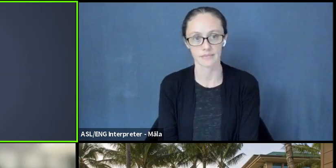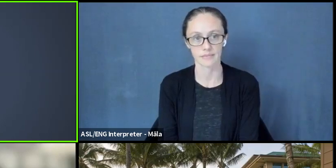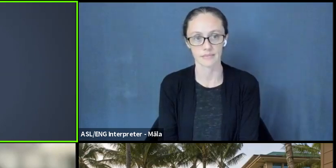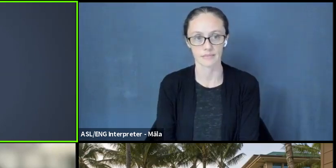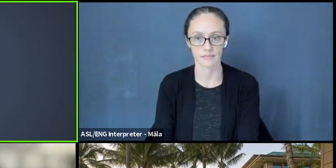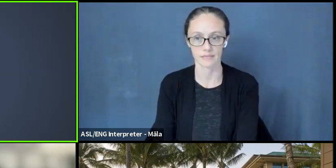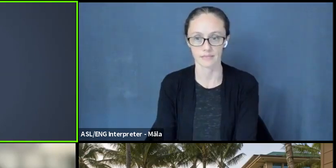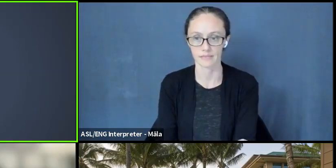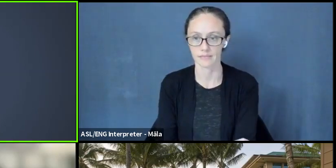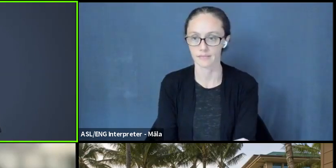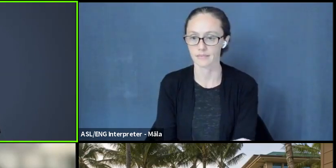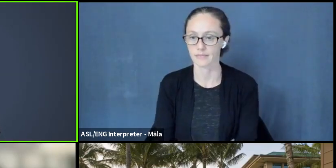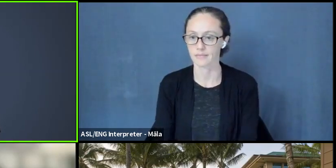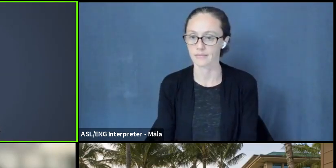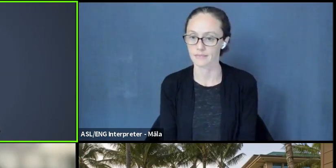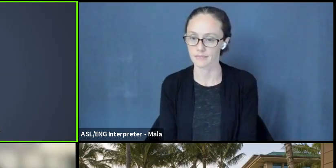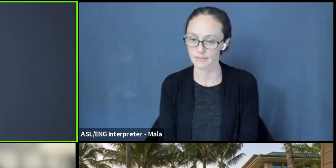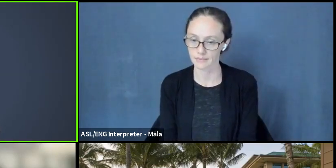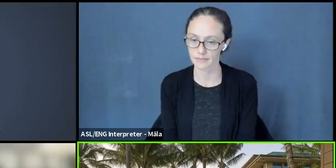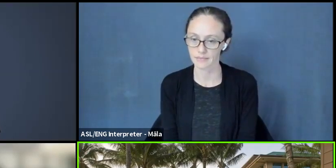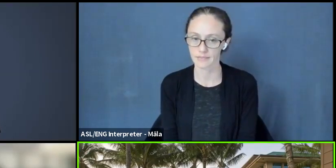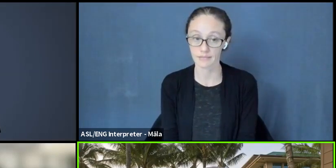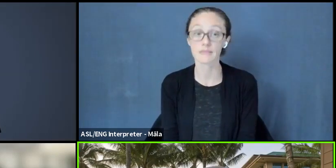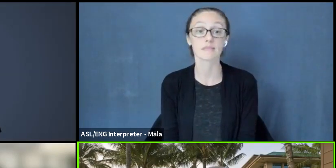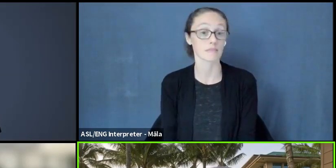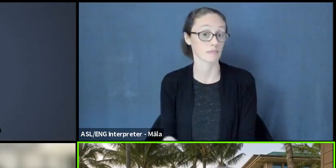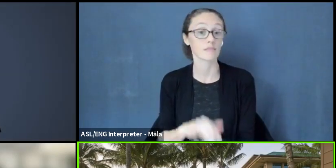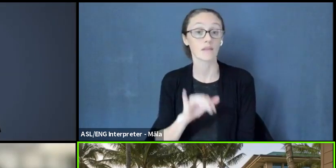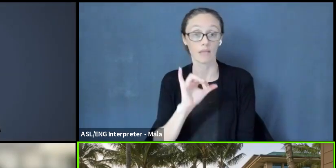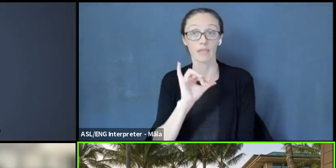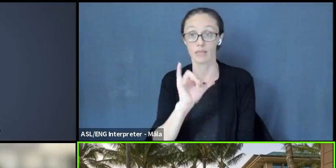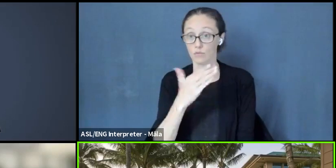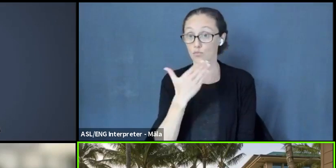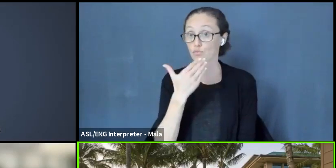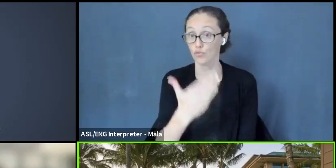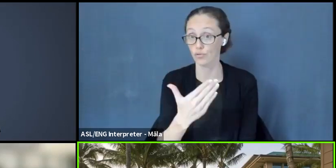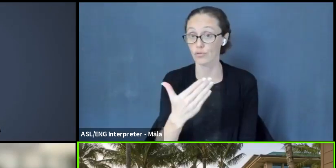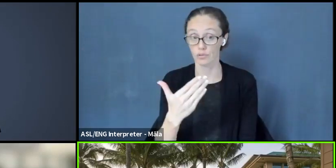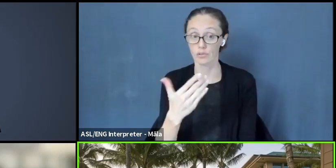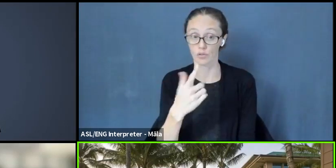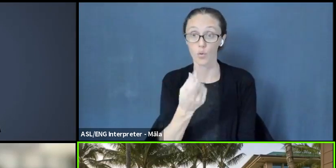Is it safe for them to gather? DR. That's a good question.